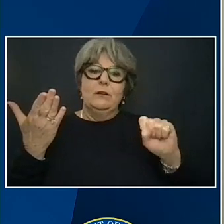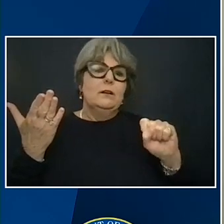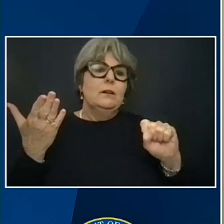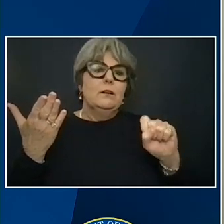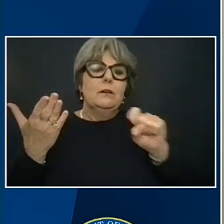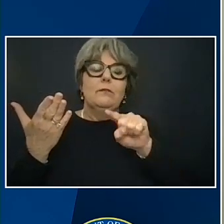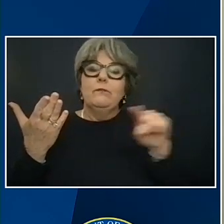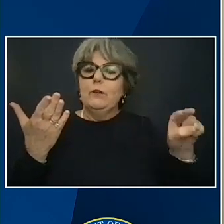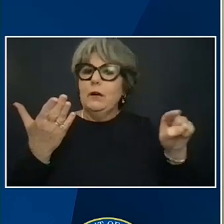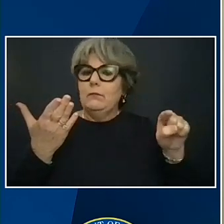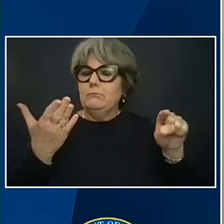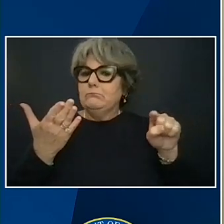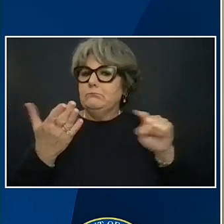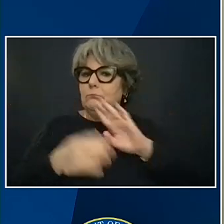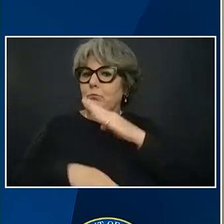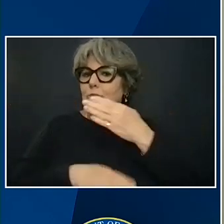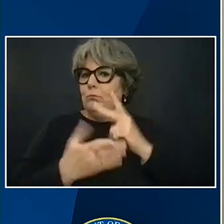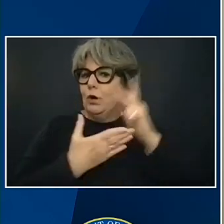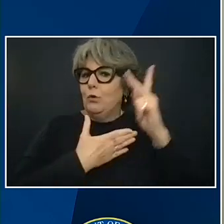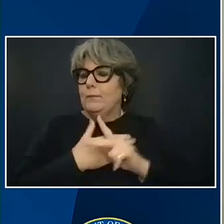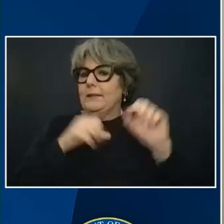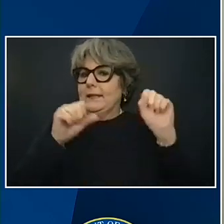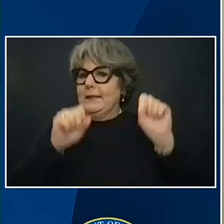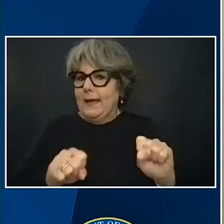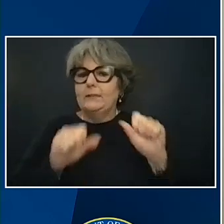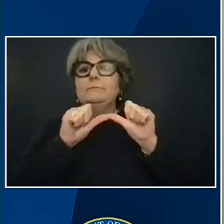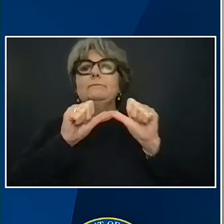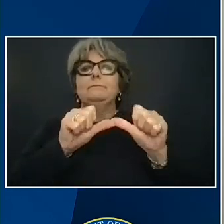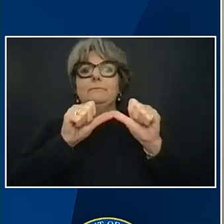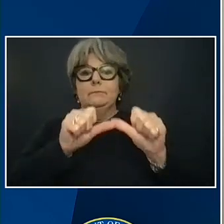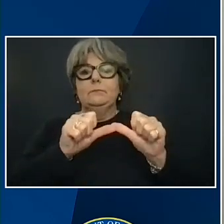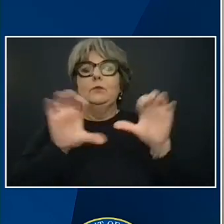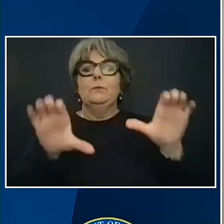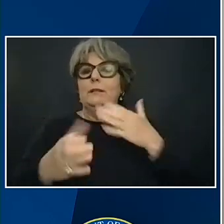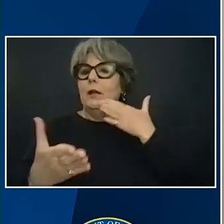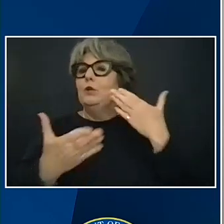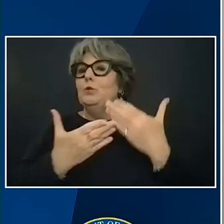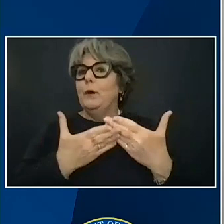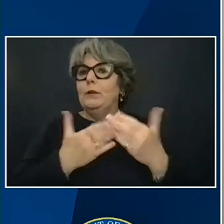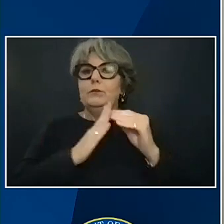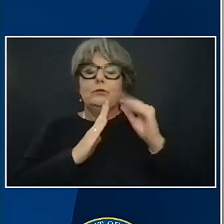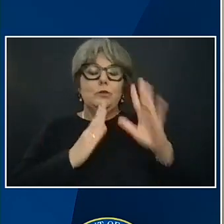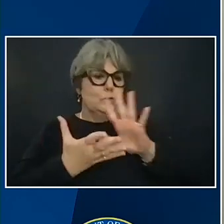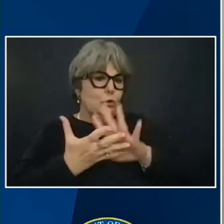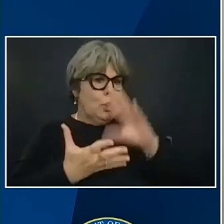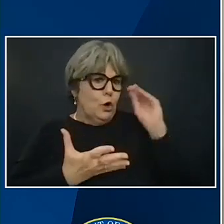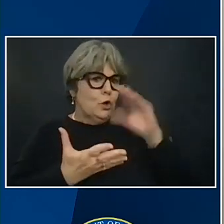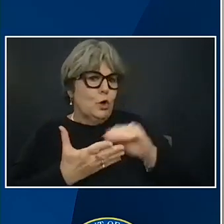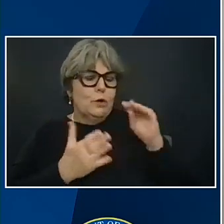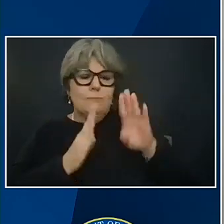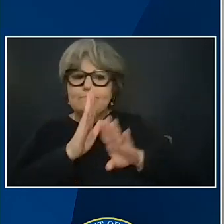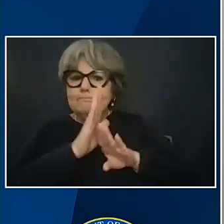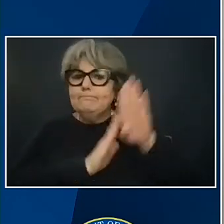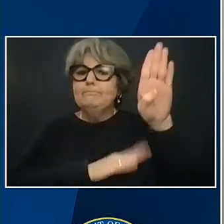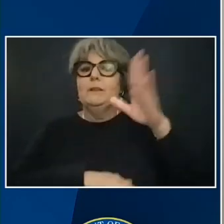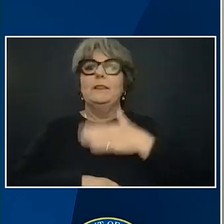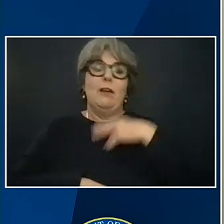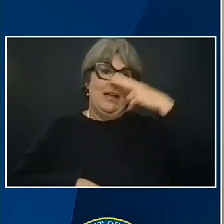It is and it can continue to be done well. Students are learning, they're thriving, and they're having fun while doing so.